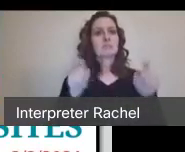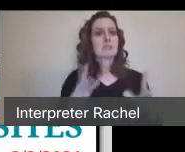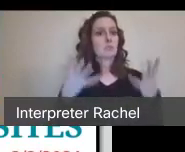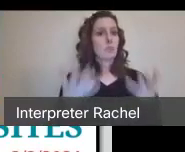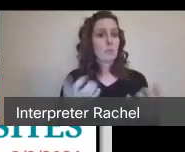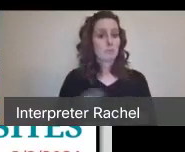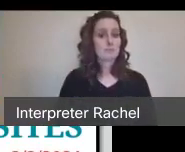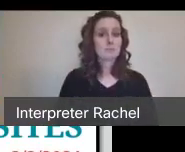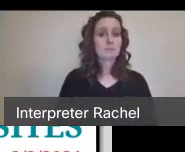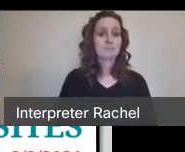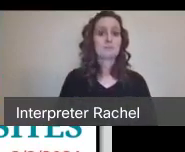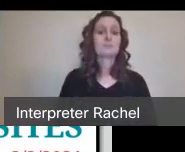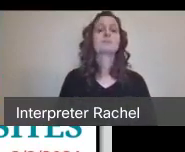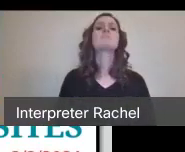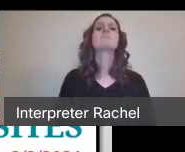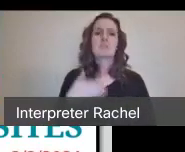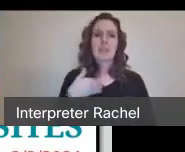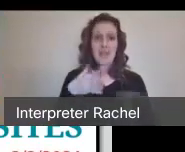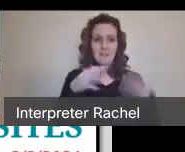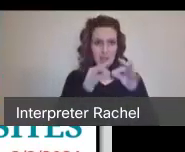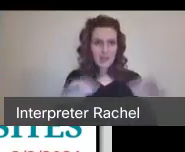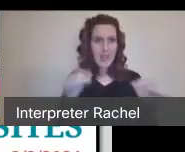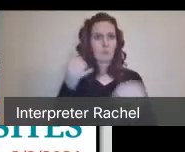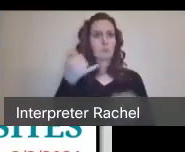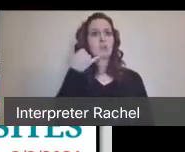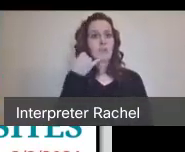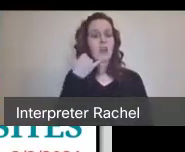and there is LanguageLine available by phone.